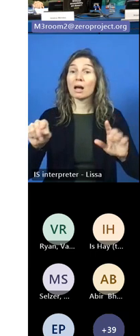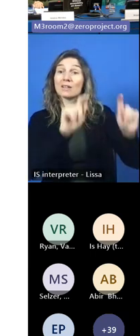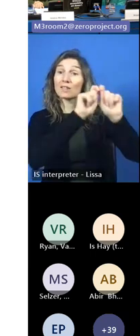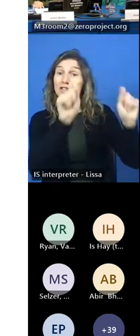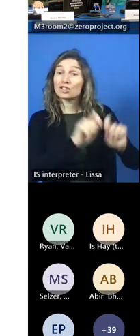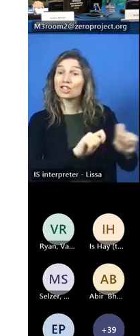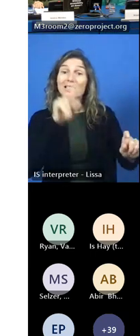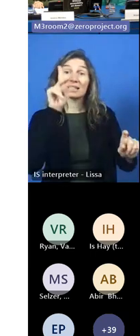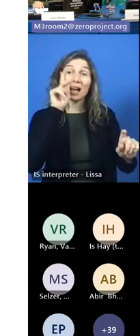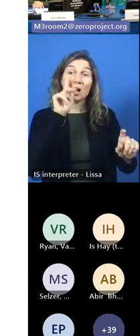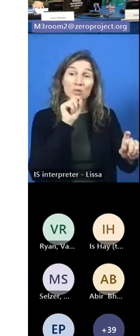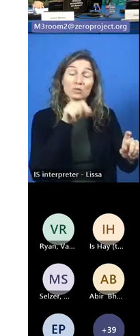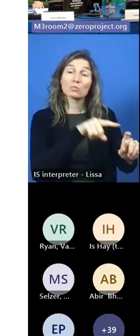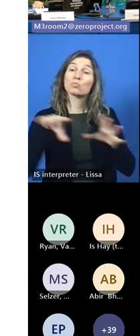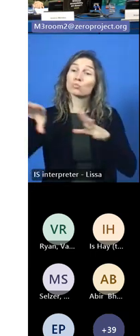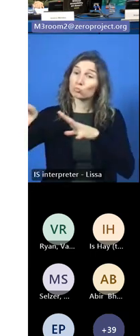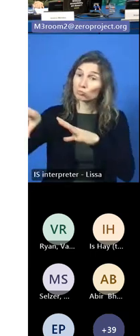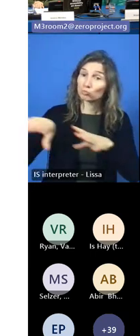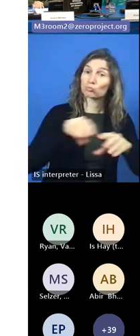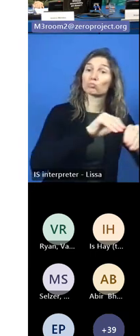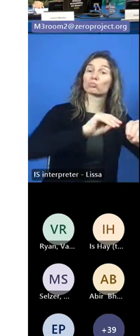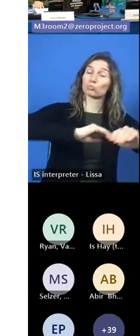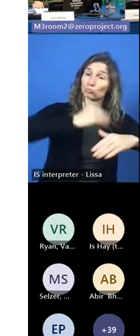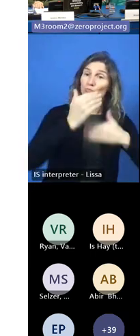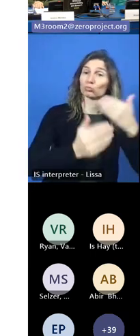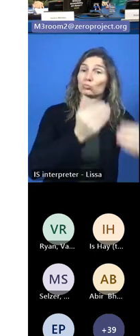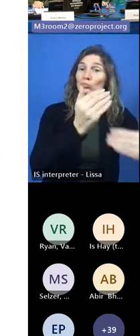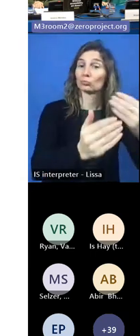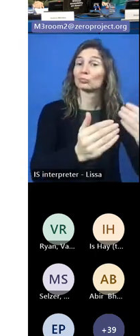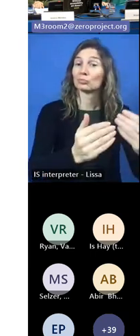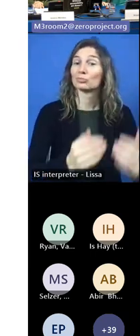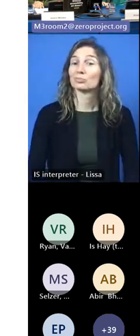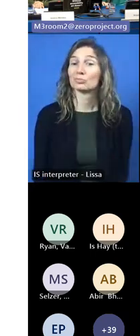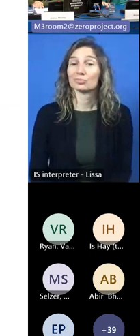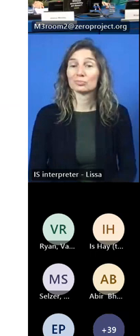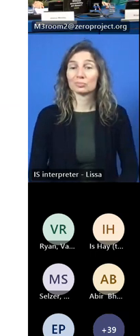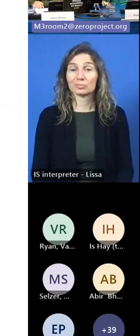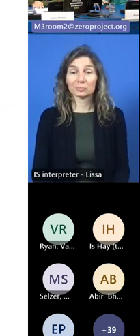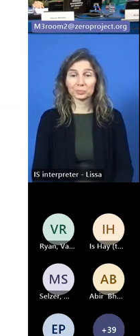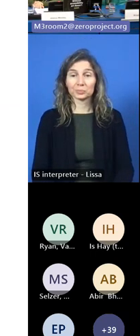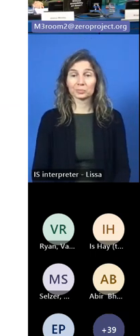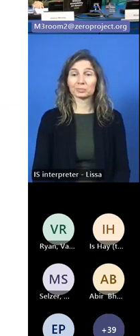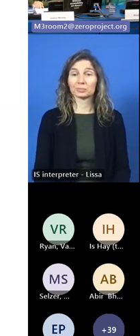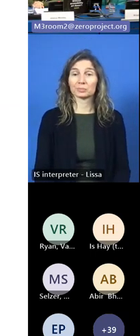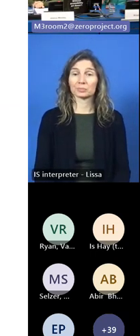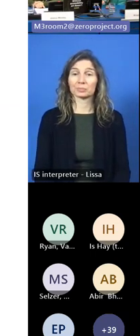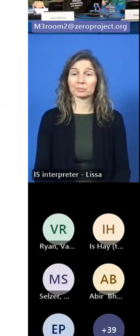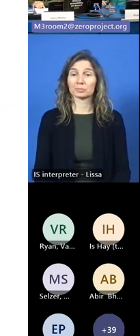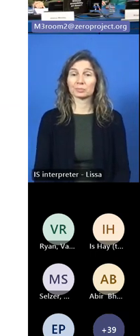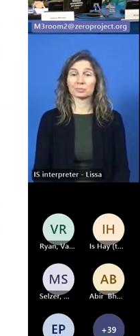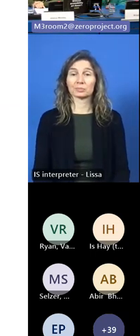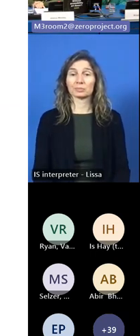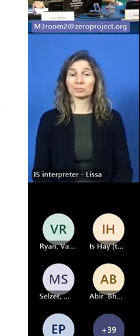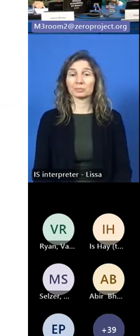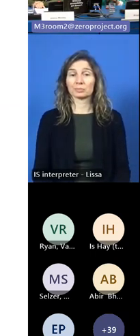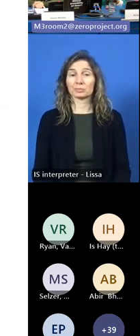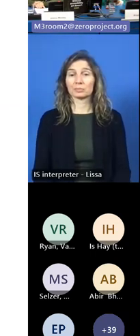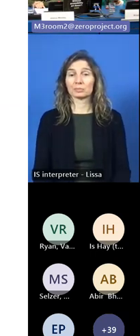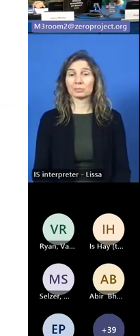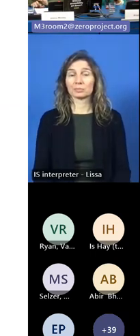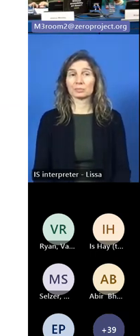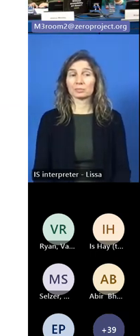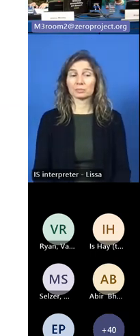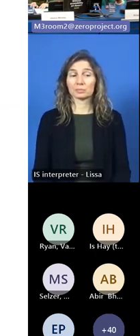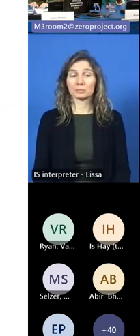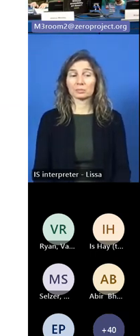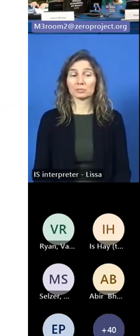JÉSSICA MENDES: (Language Unknown to Captioner) SPEAKER: And I really got involved